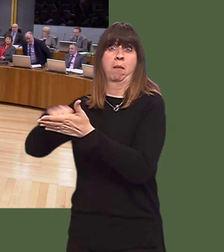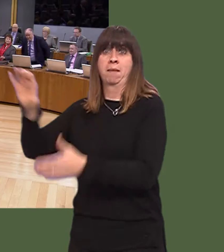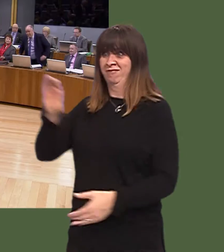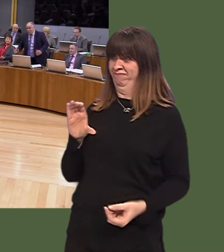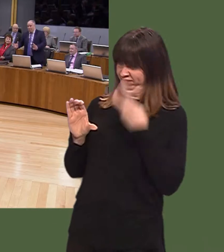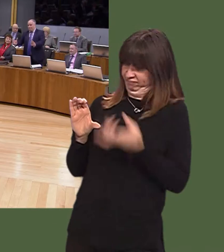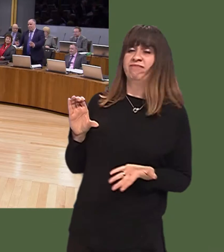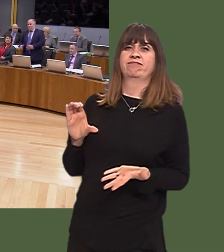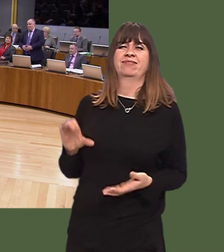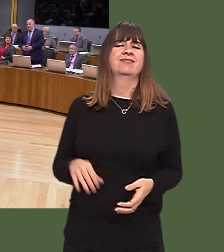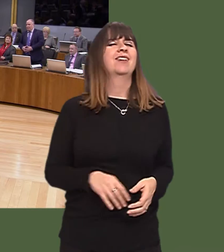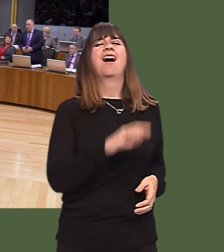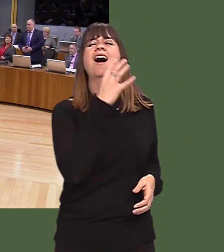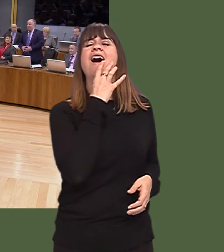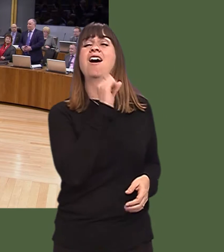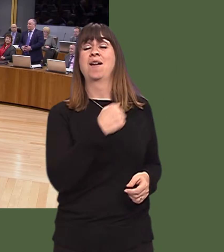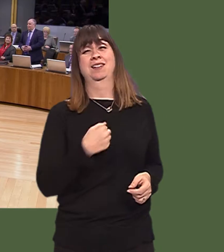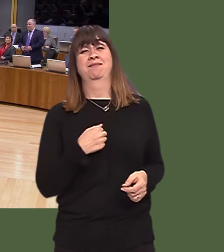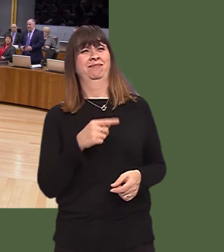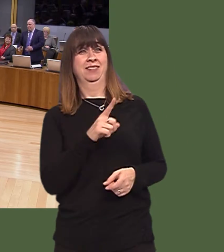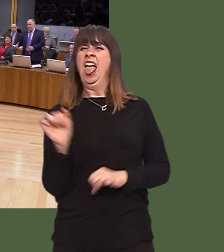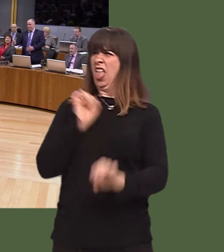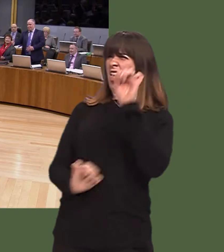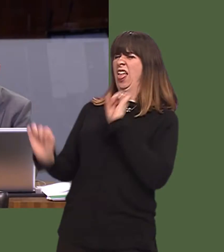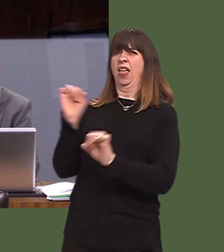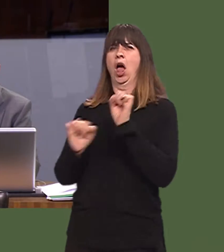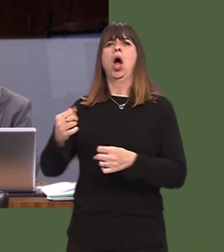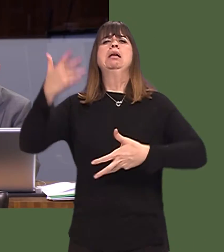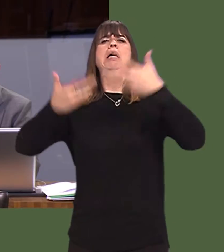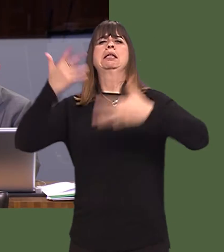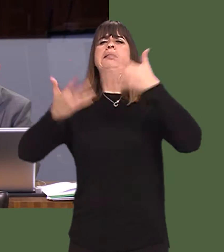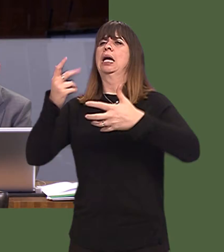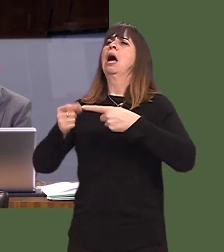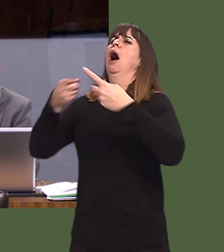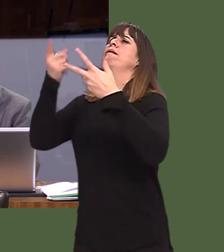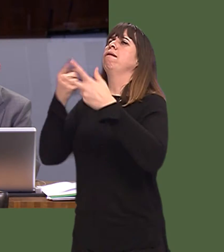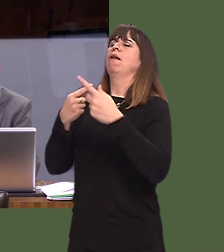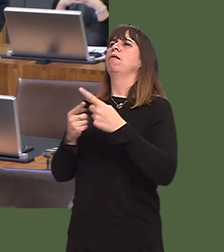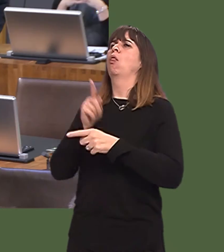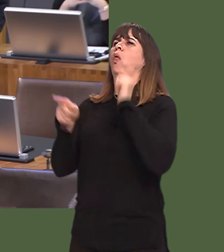Davies: Well, you always know when you strike a nerve with the First Minister: he brings up statistics that donít stand up to any scrutiny at all.